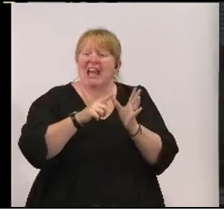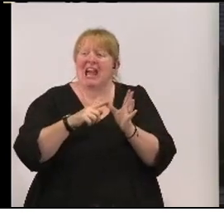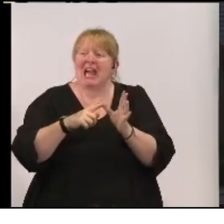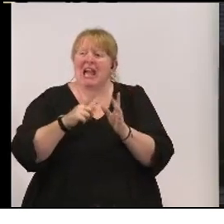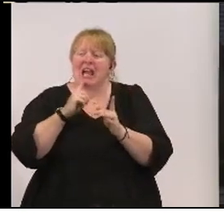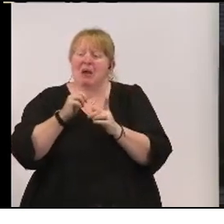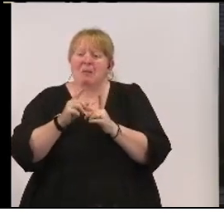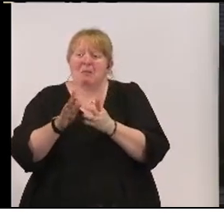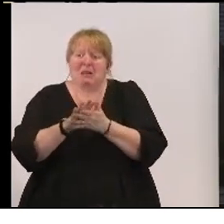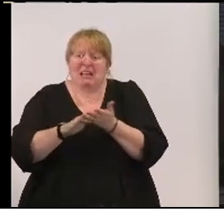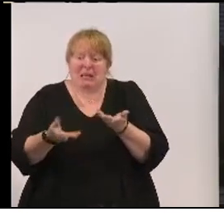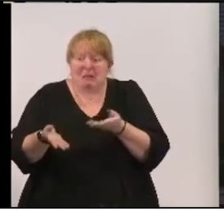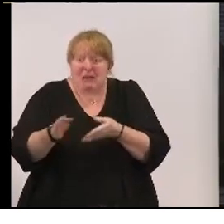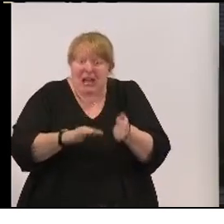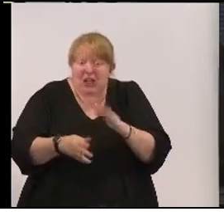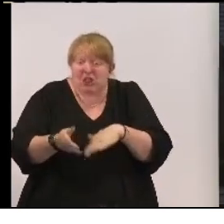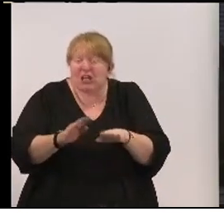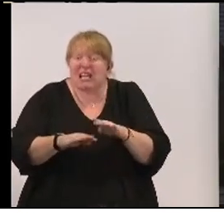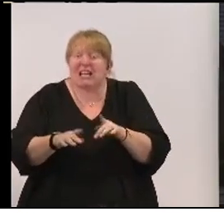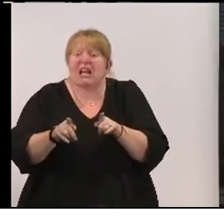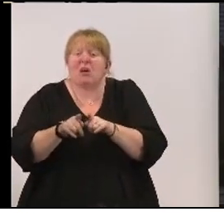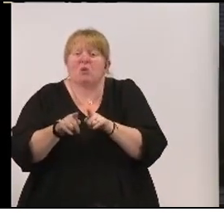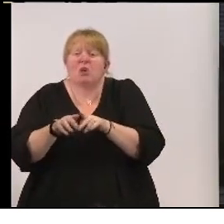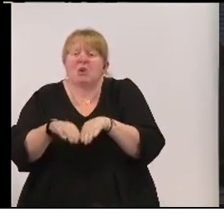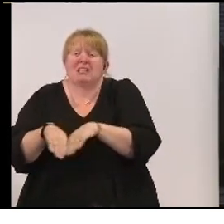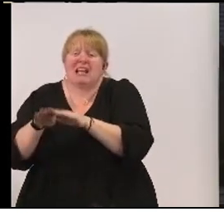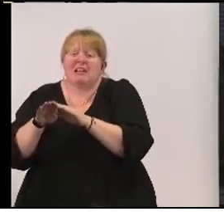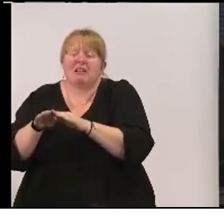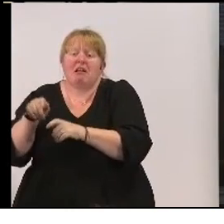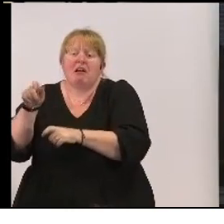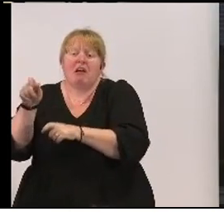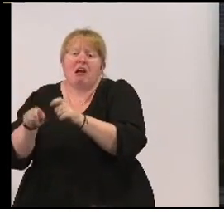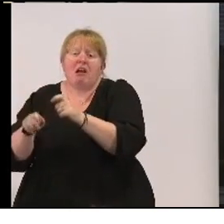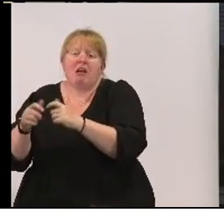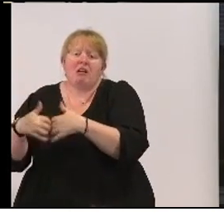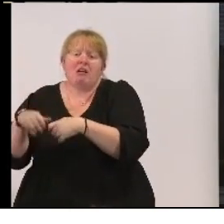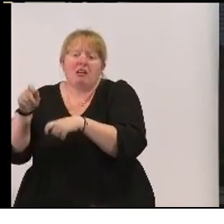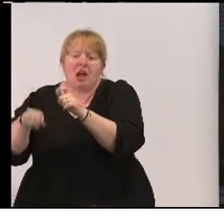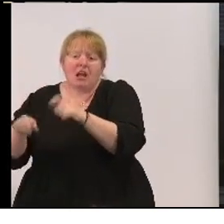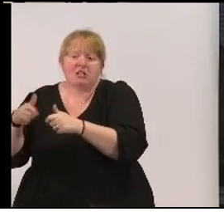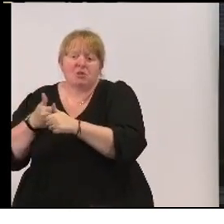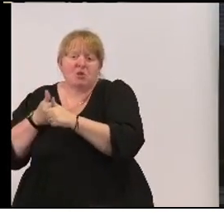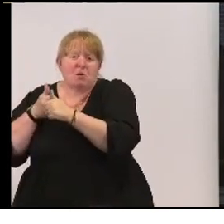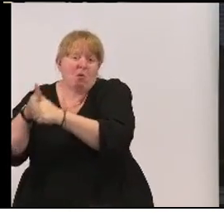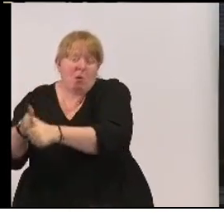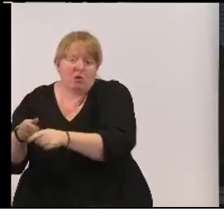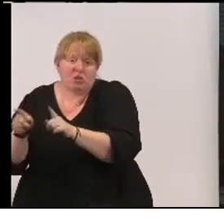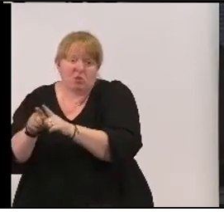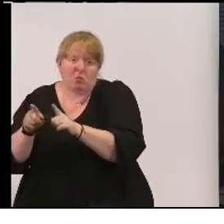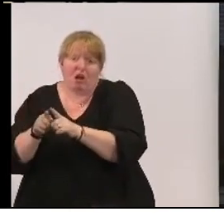packaging and also another standard customer support for customer support which will be only